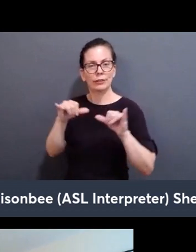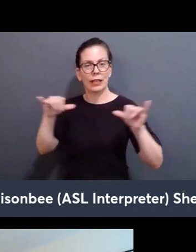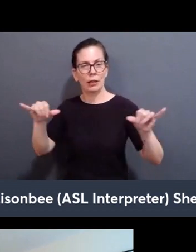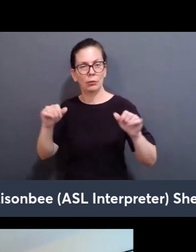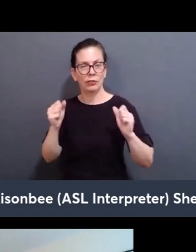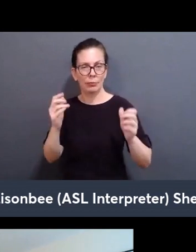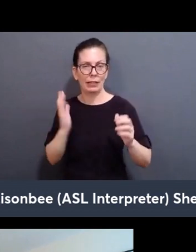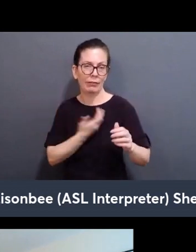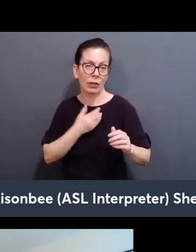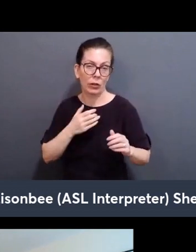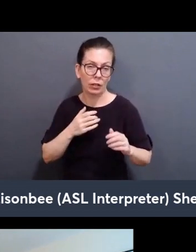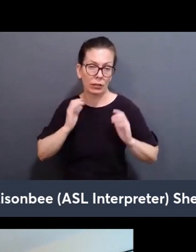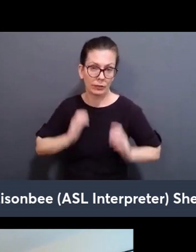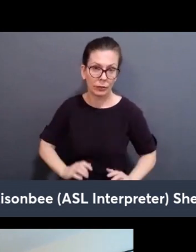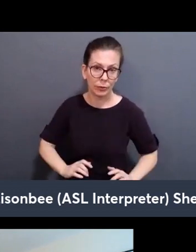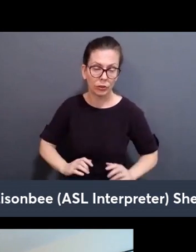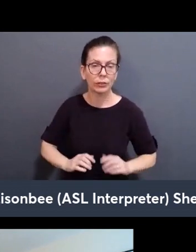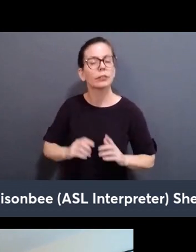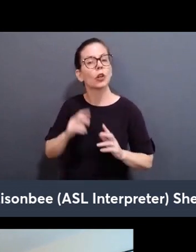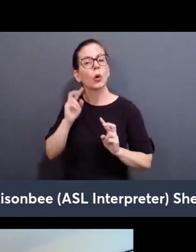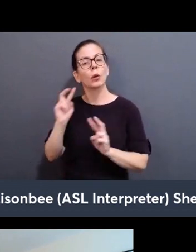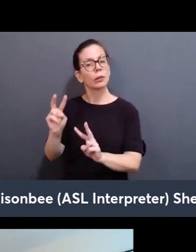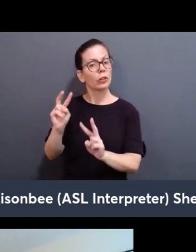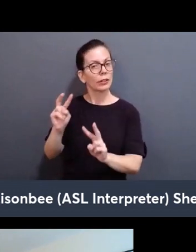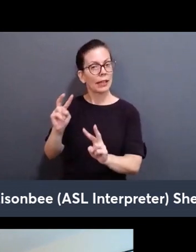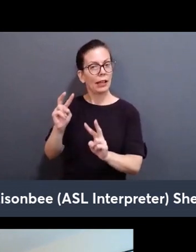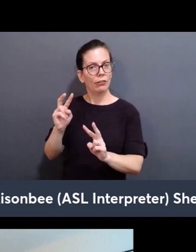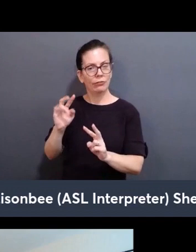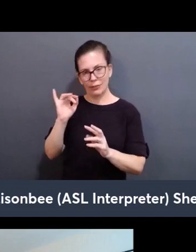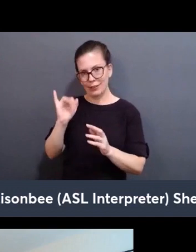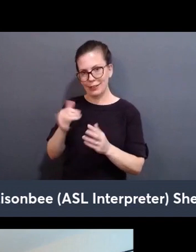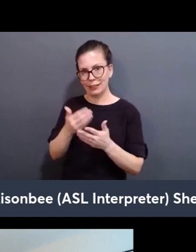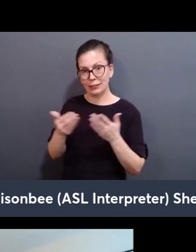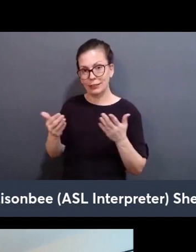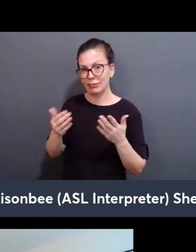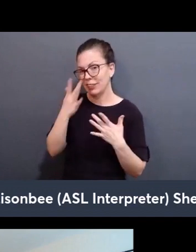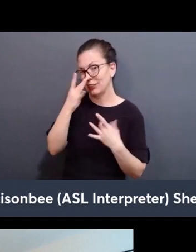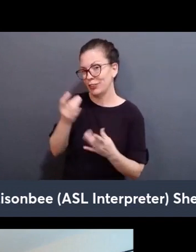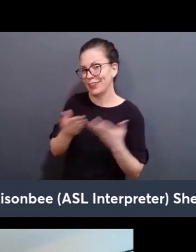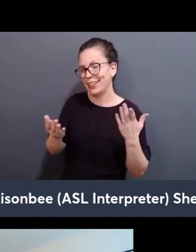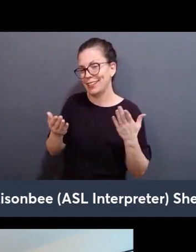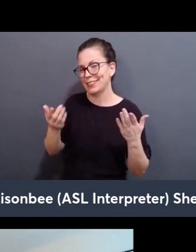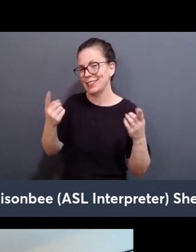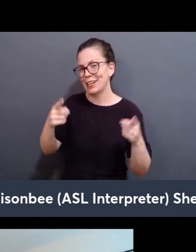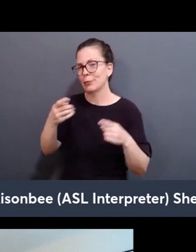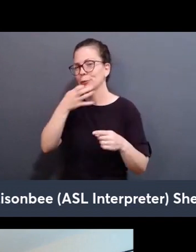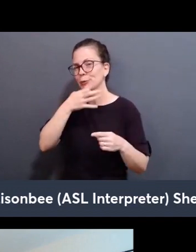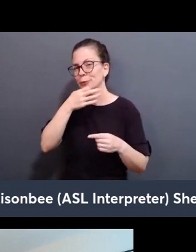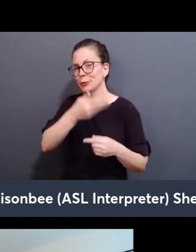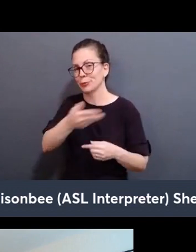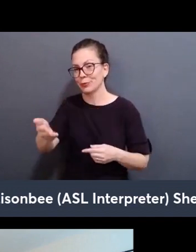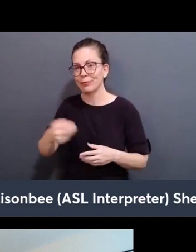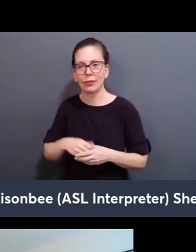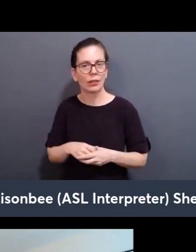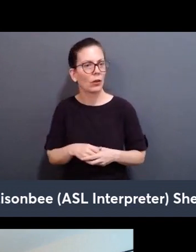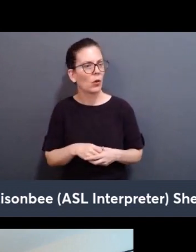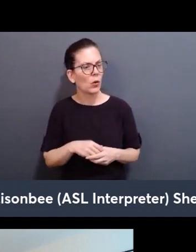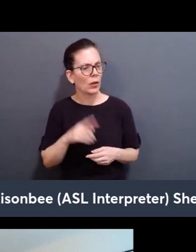So be on a lookout for all of those interesting things coming down in the horizon. Yeah, that sounds cool.